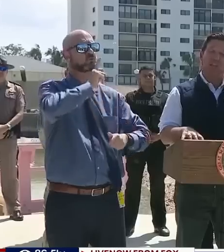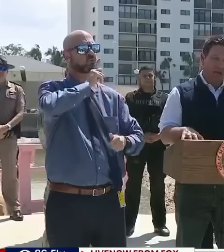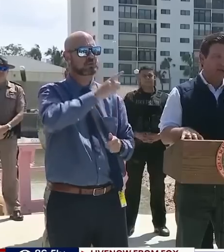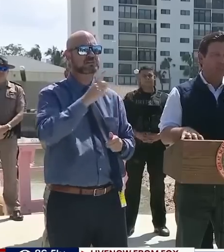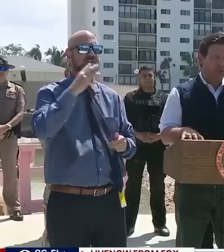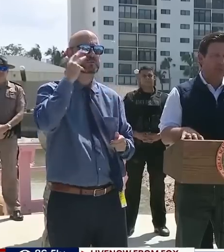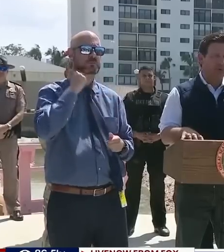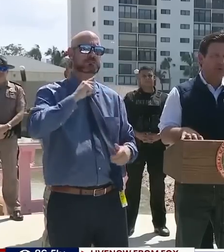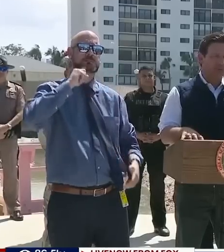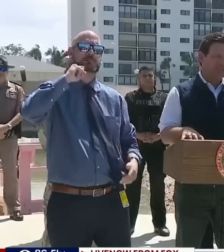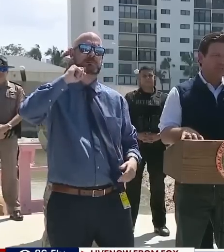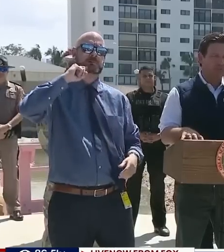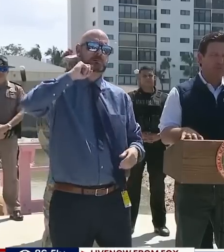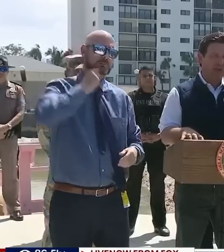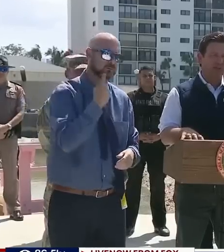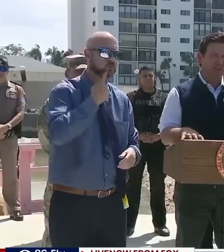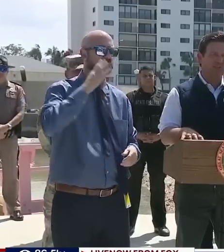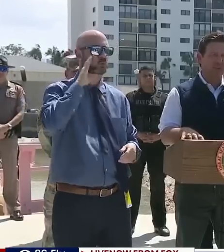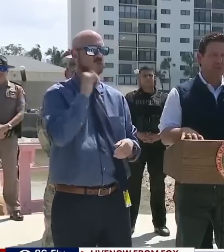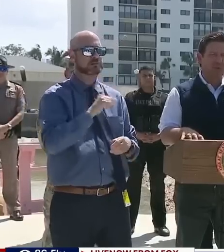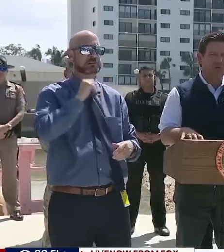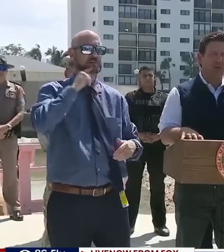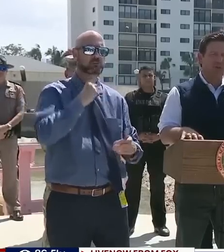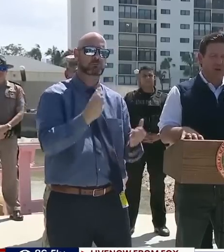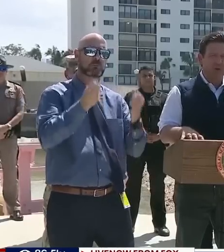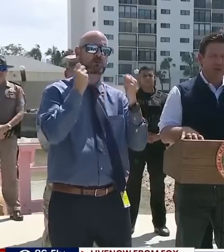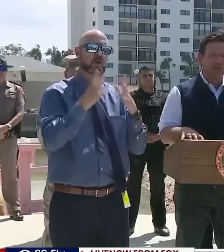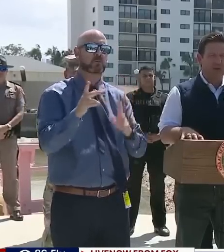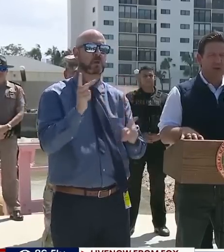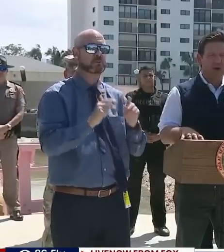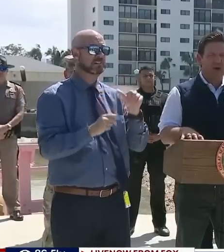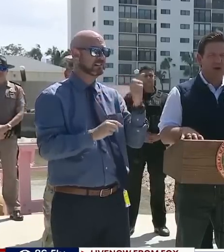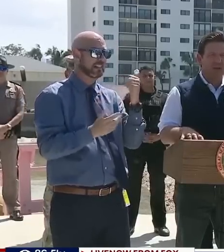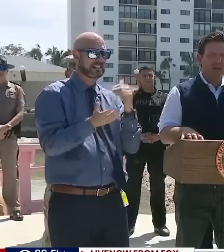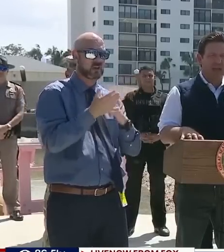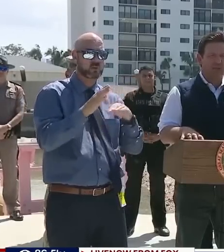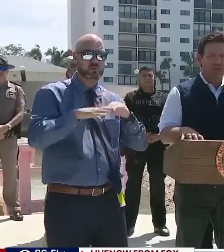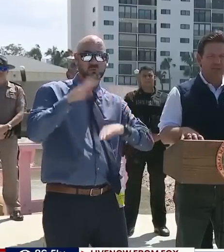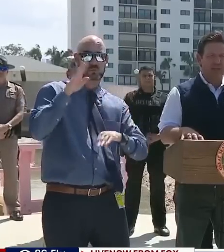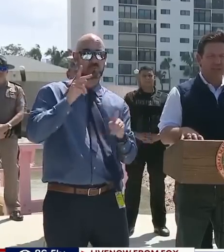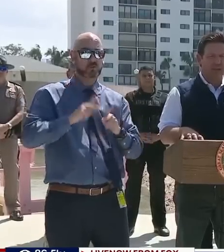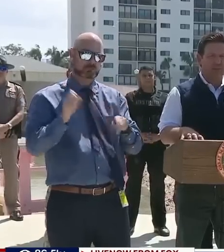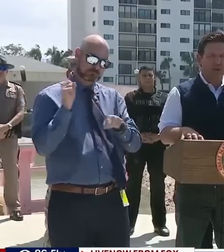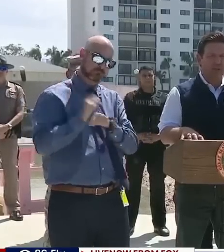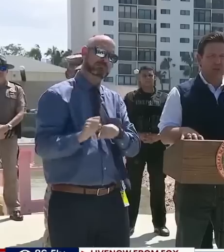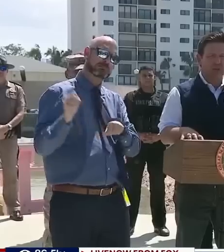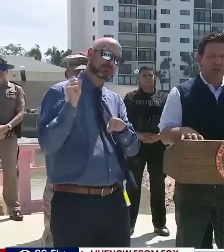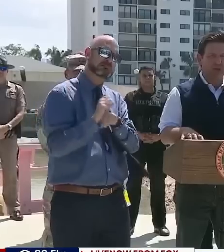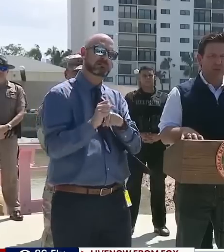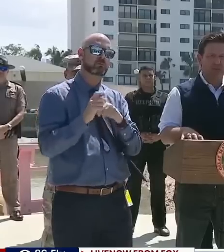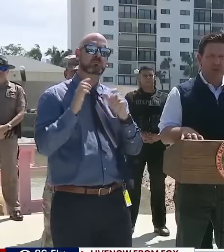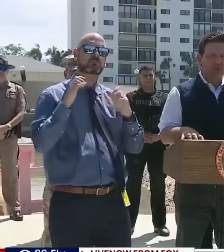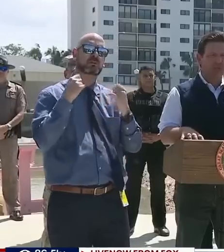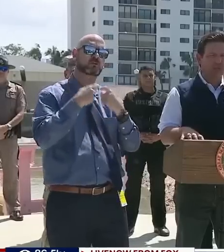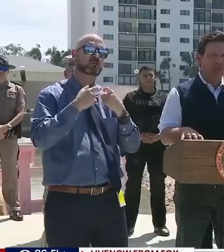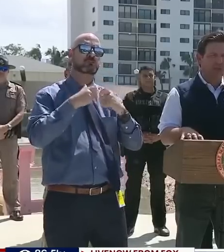cooperatives, the all these cooperatives. everybody has been uh, taking this very seriously and there's a lot of people tens of